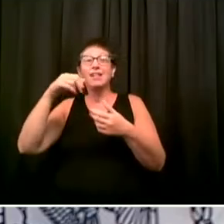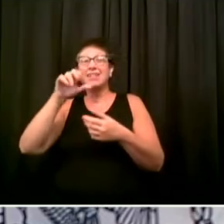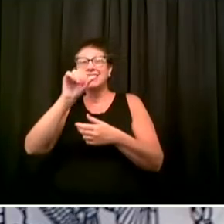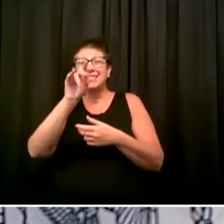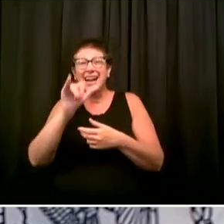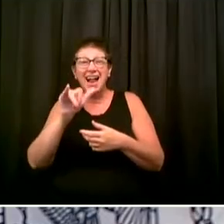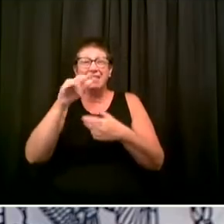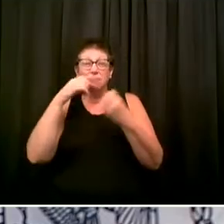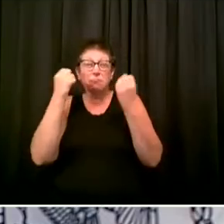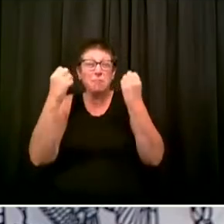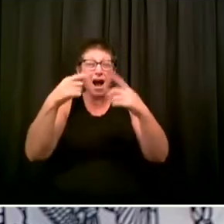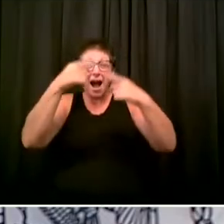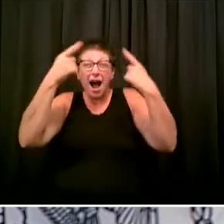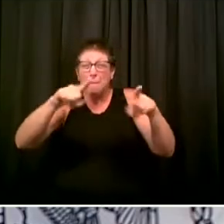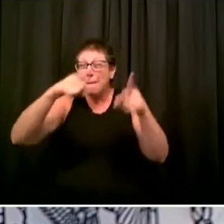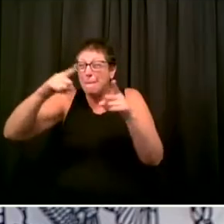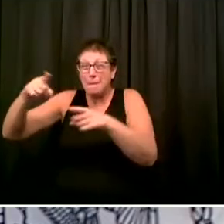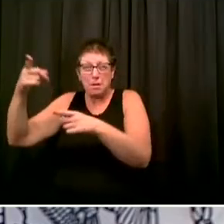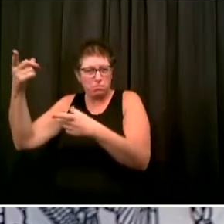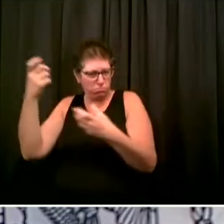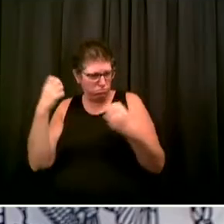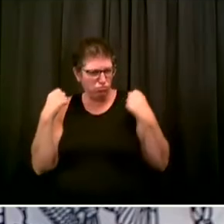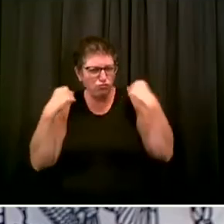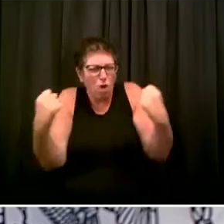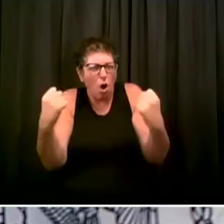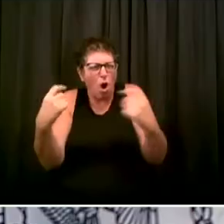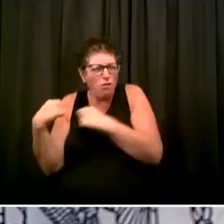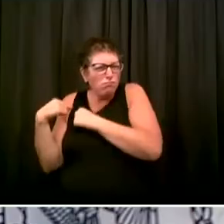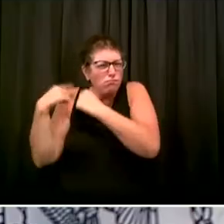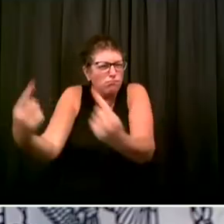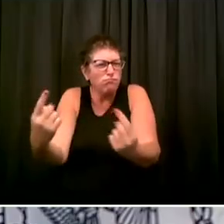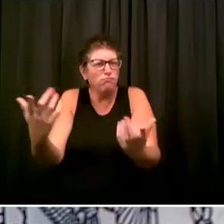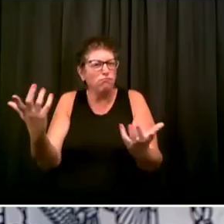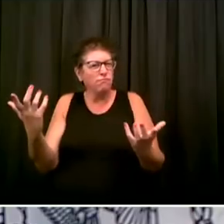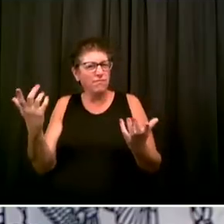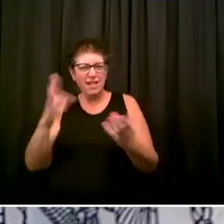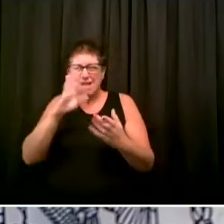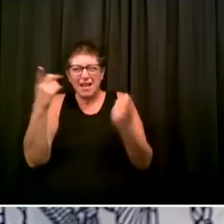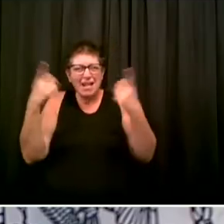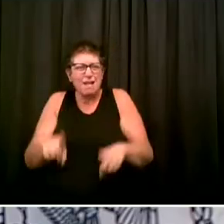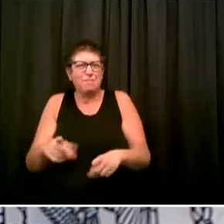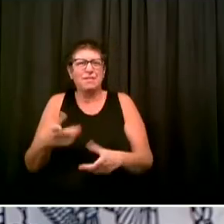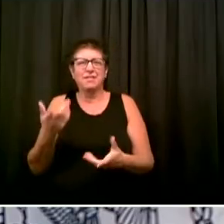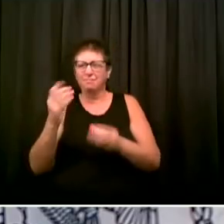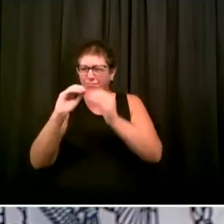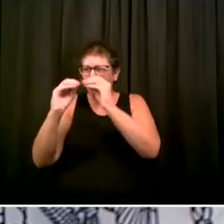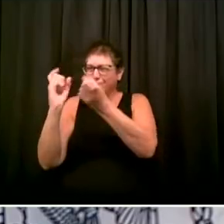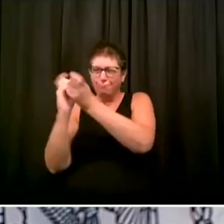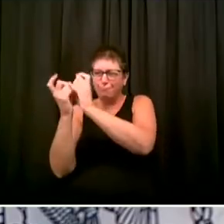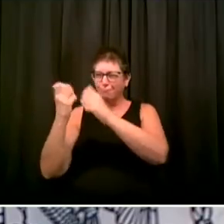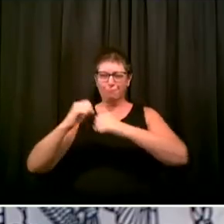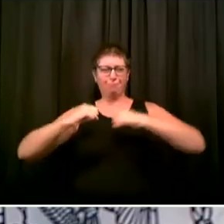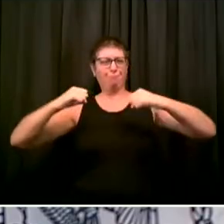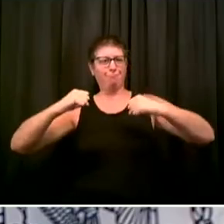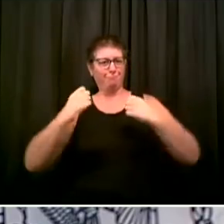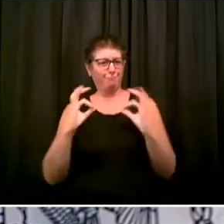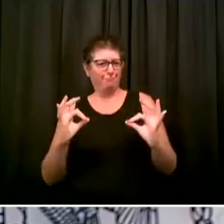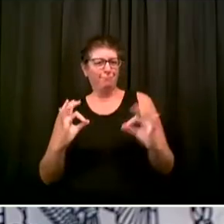PEOPLE THOUGHT BACK, NEW ORYKS ERFIGHT BACK IT IS